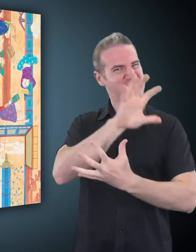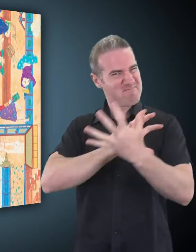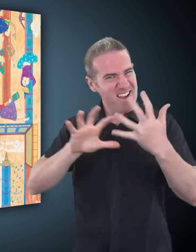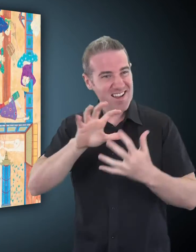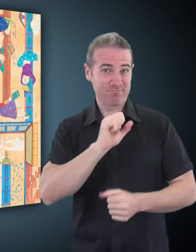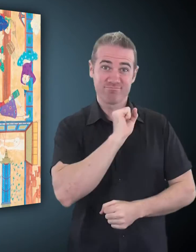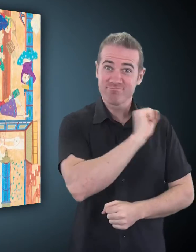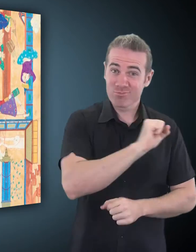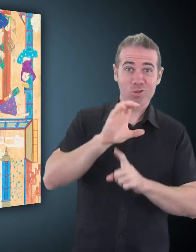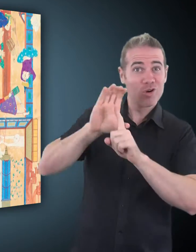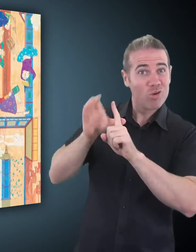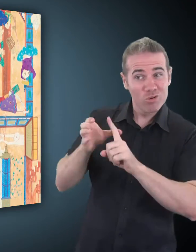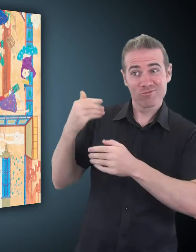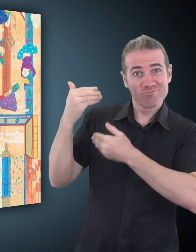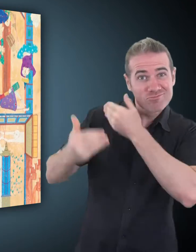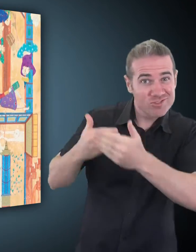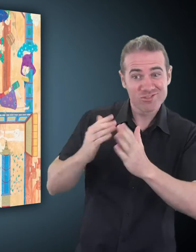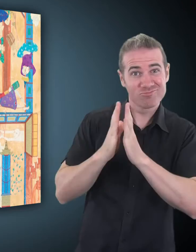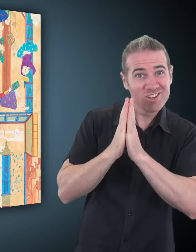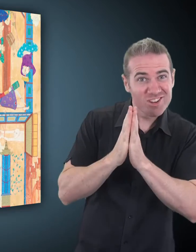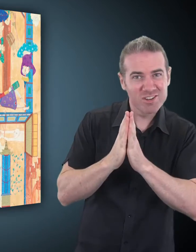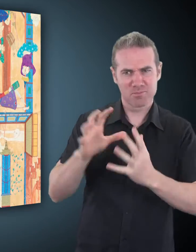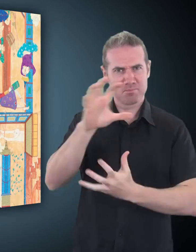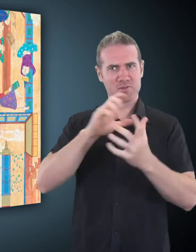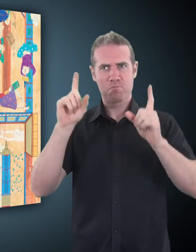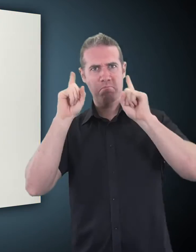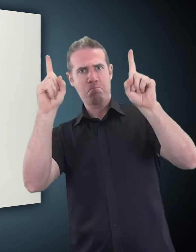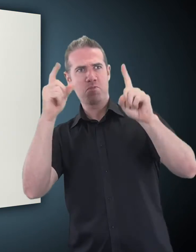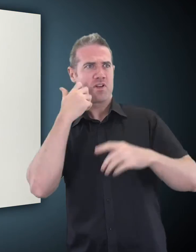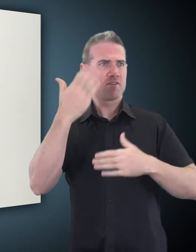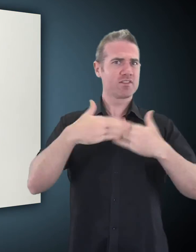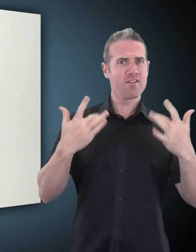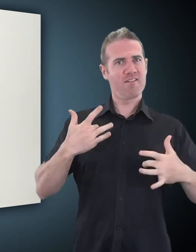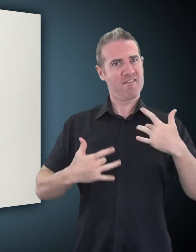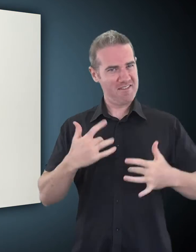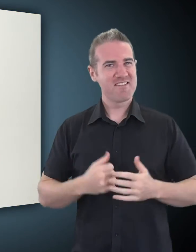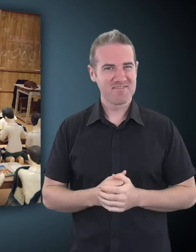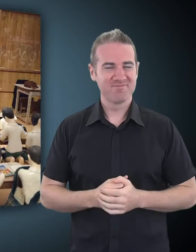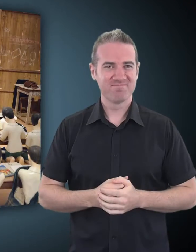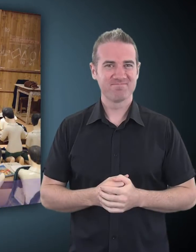from his culture and showing it alongside something that is very modern and part of his everyday experience.